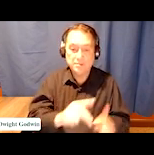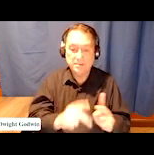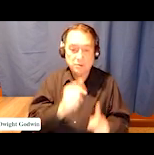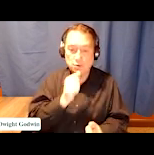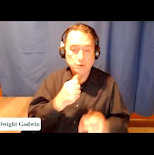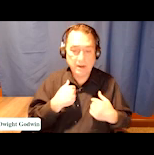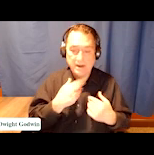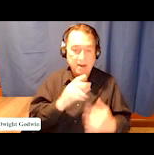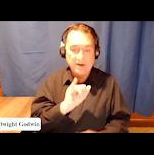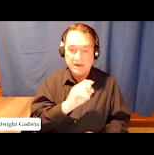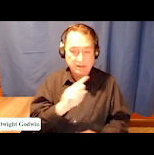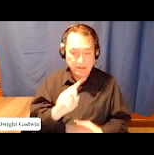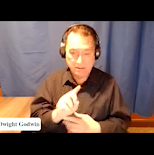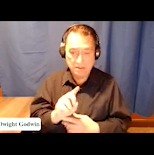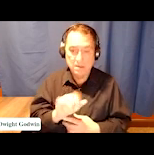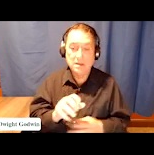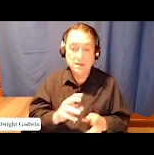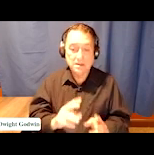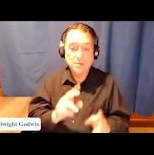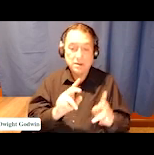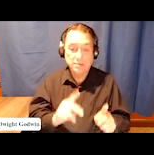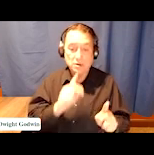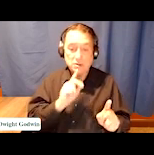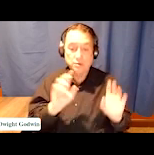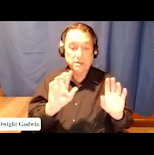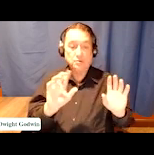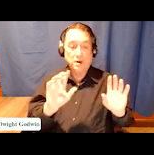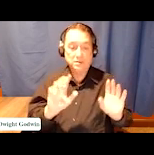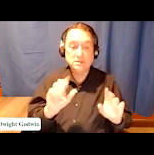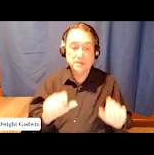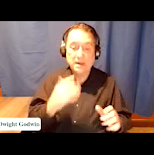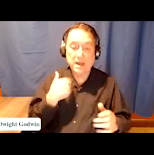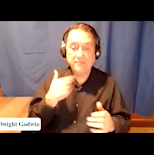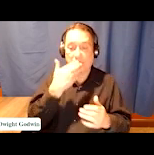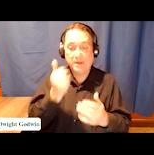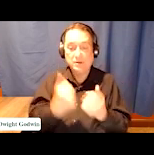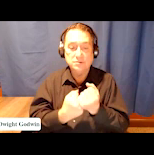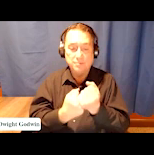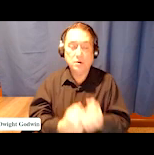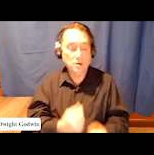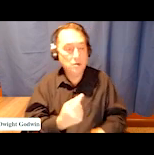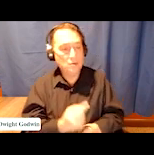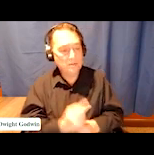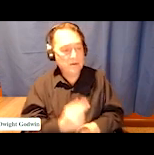so that way the person in crisis could get better support. Right. And I think we talked about even